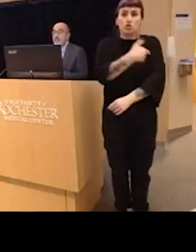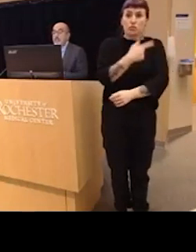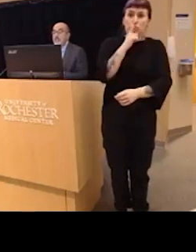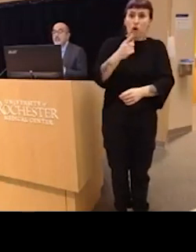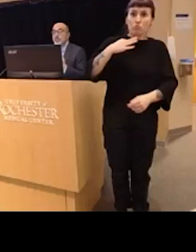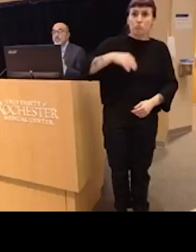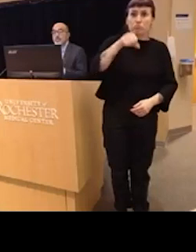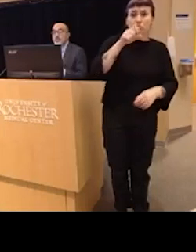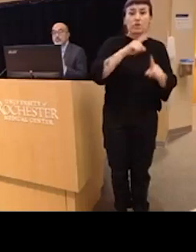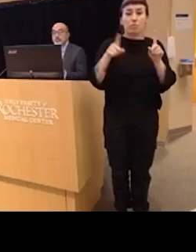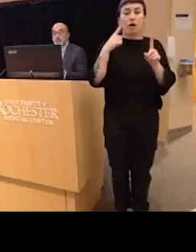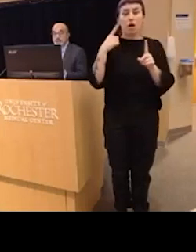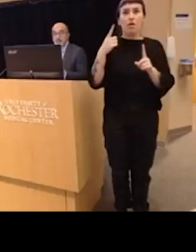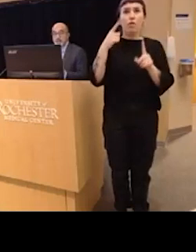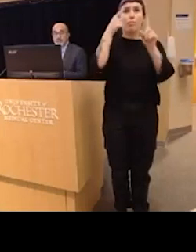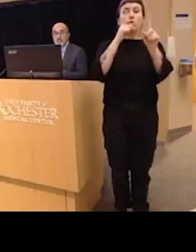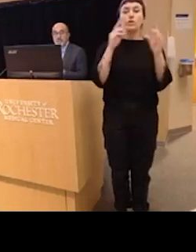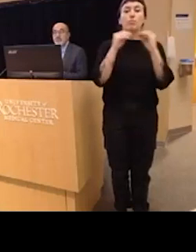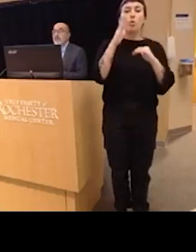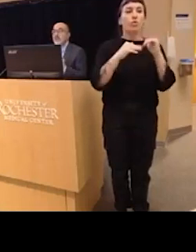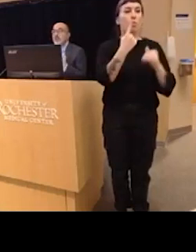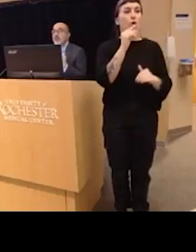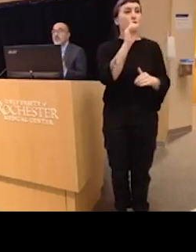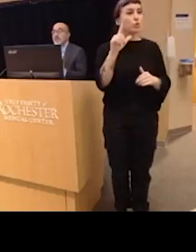is you have more than one tool in the toolbox right the old saying if you only have a hammer